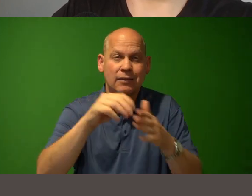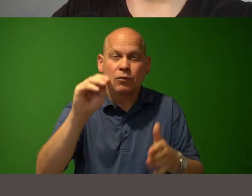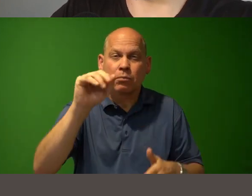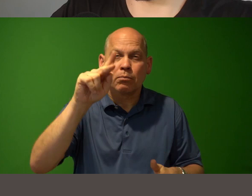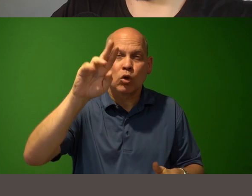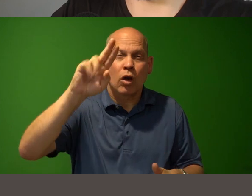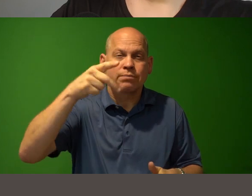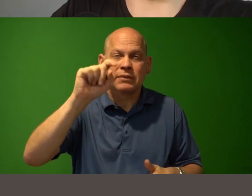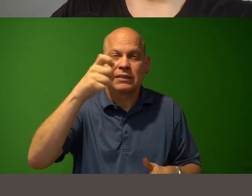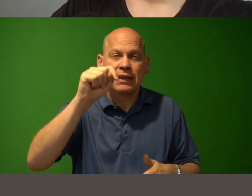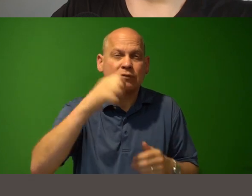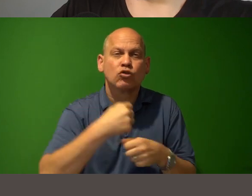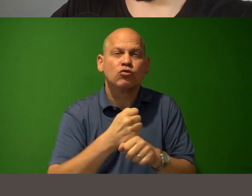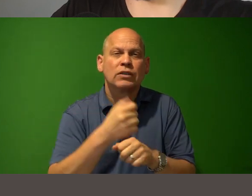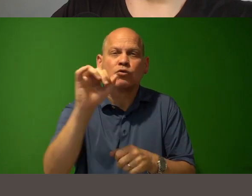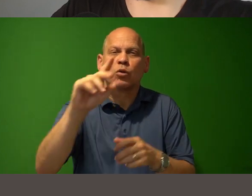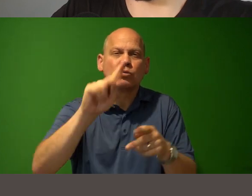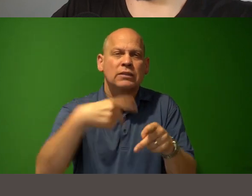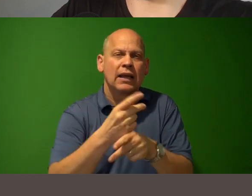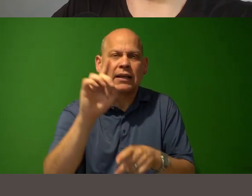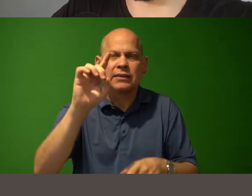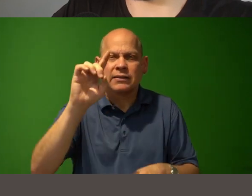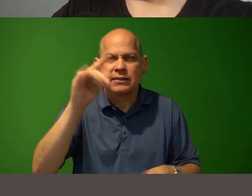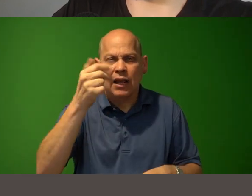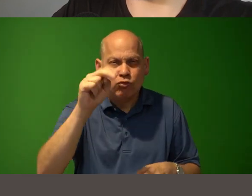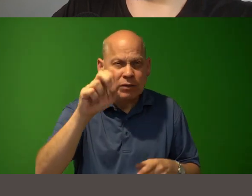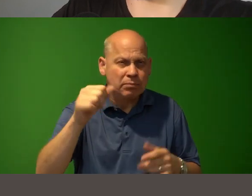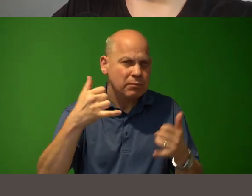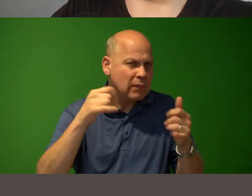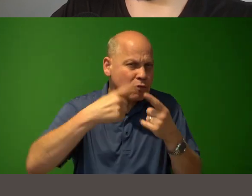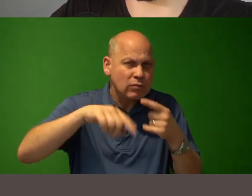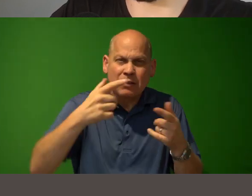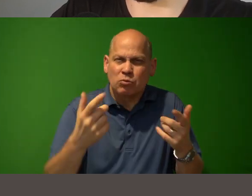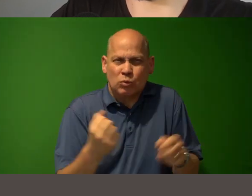and produce these kind of diagrams play around with it and gets all sorts of results.